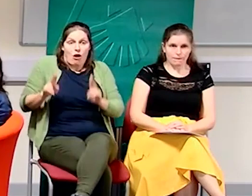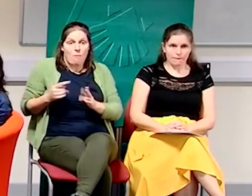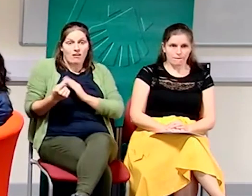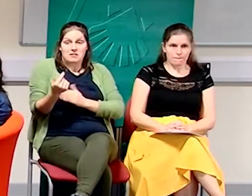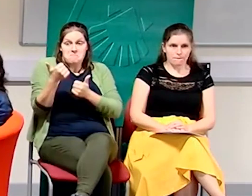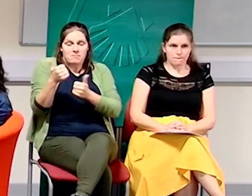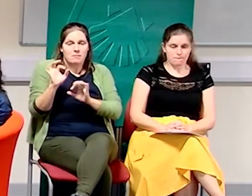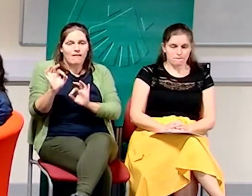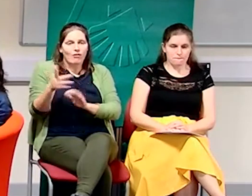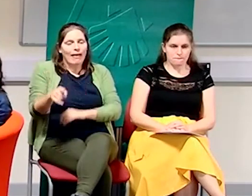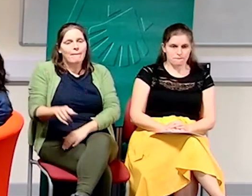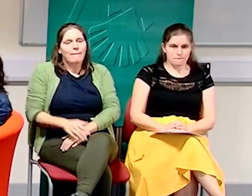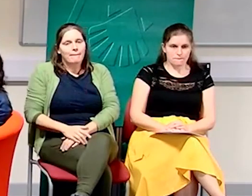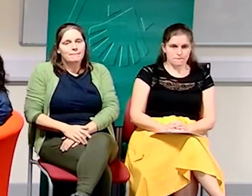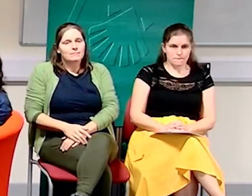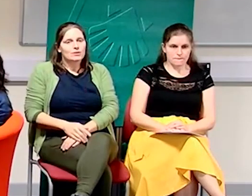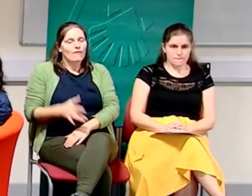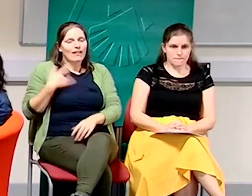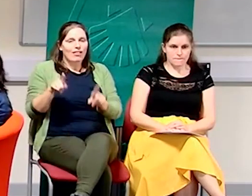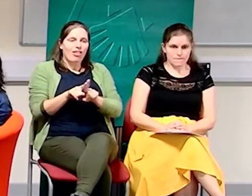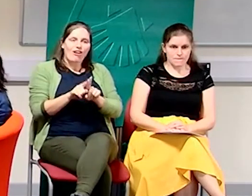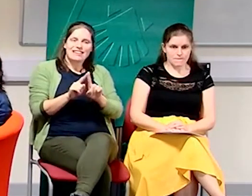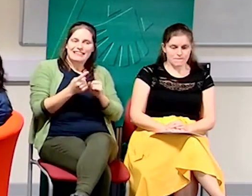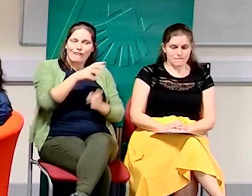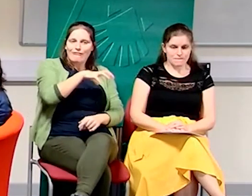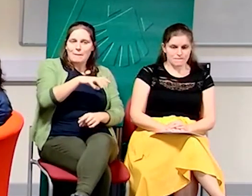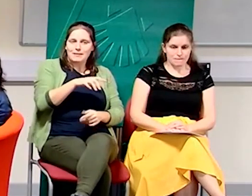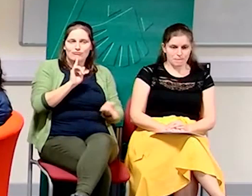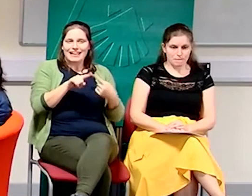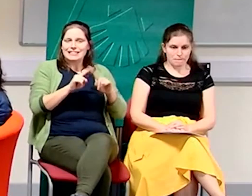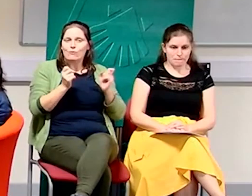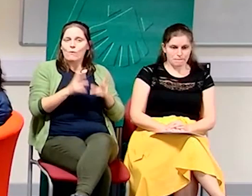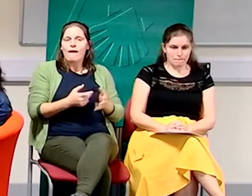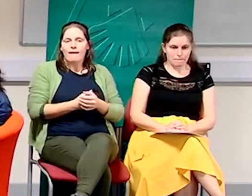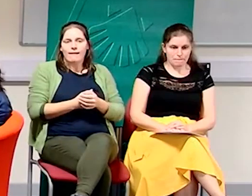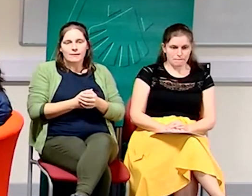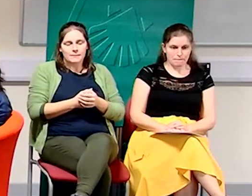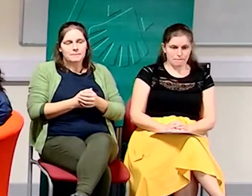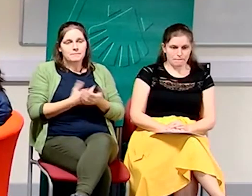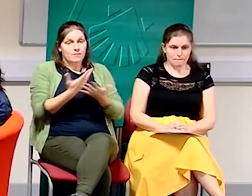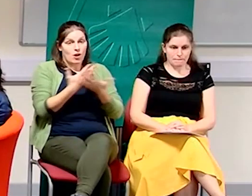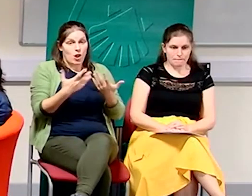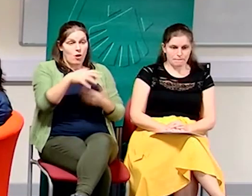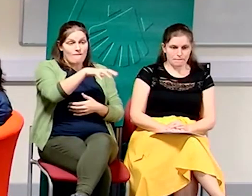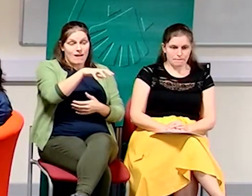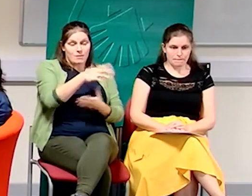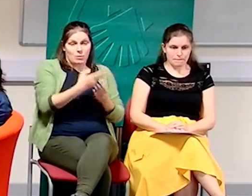a different story for different people and also um many families of children um neurodivergent